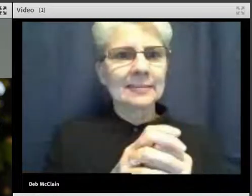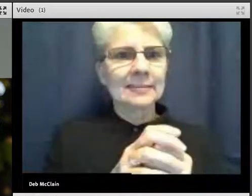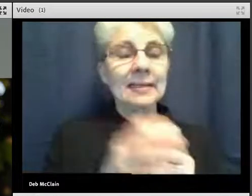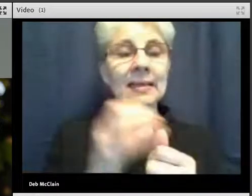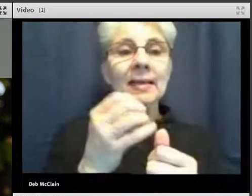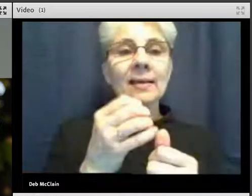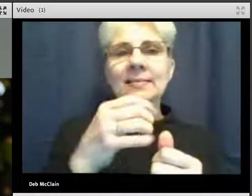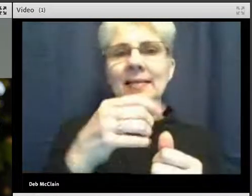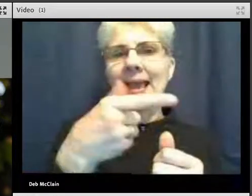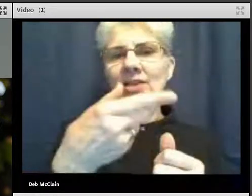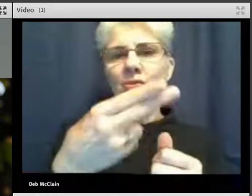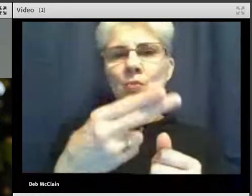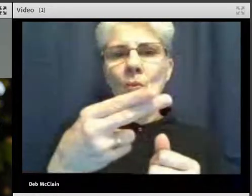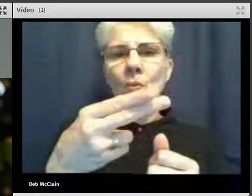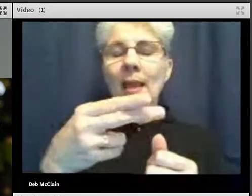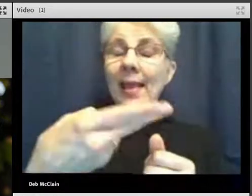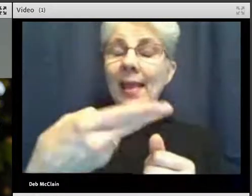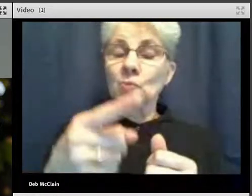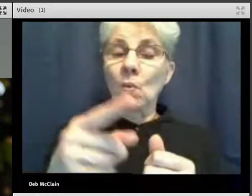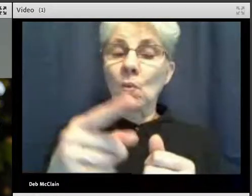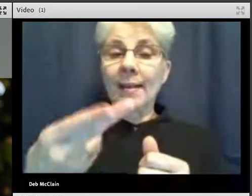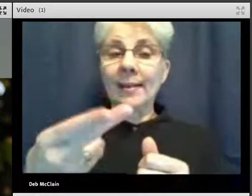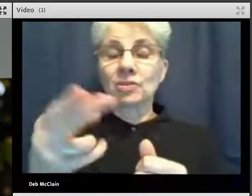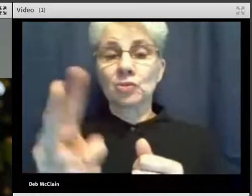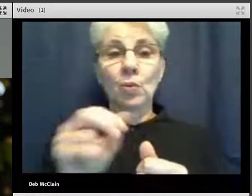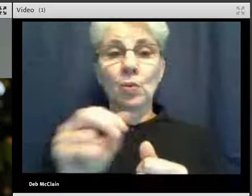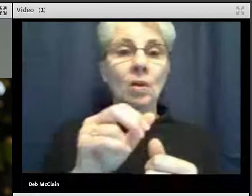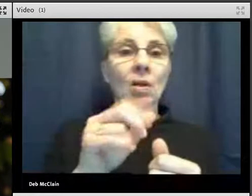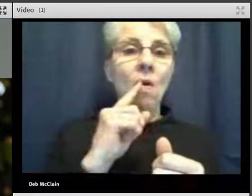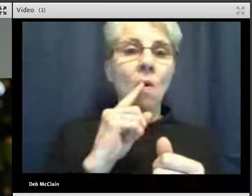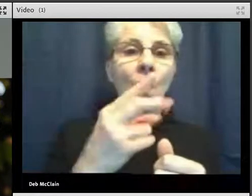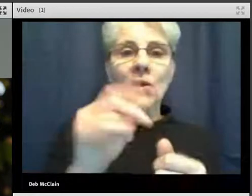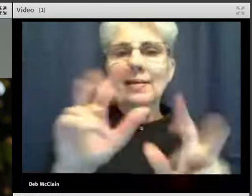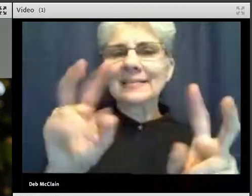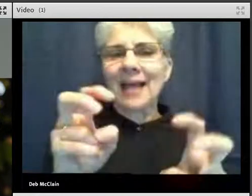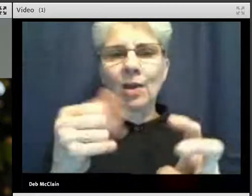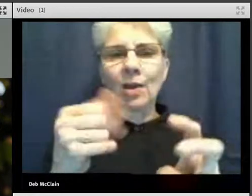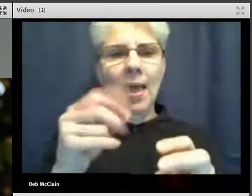You know, H1, H2, H3, or title -- header one.